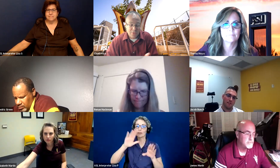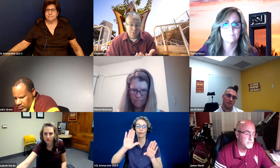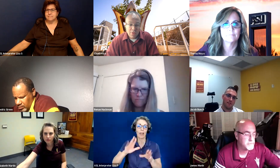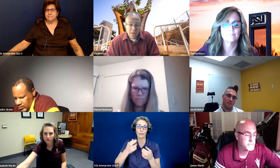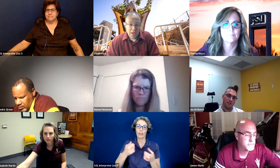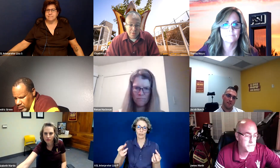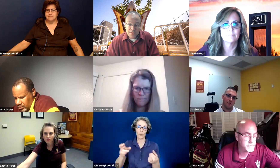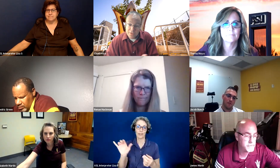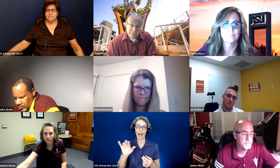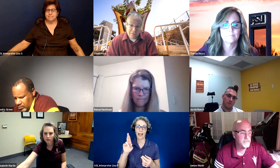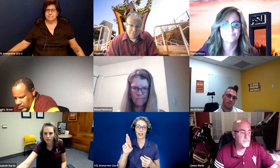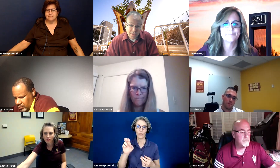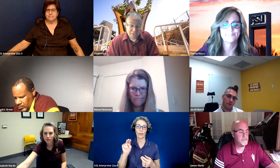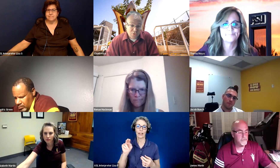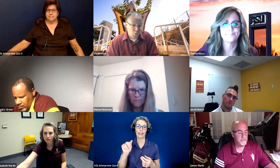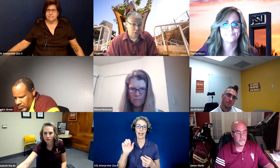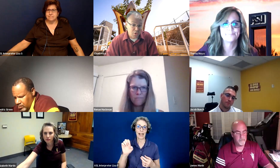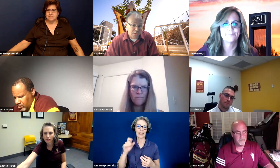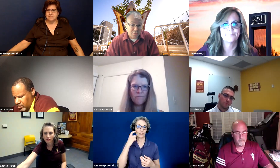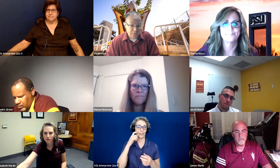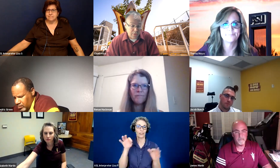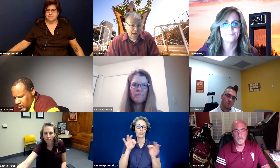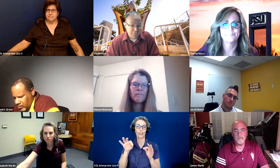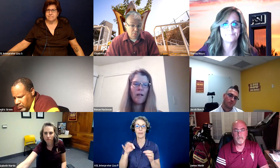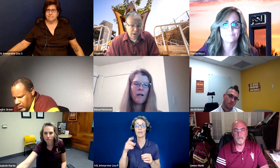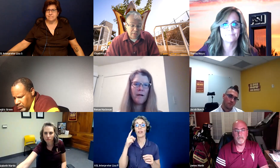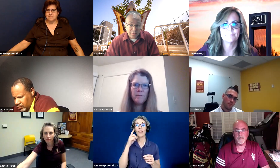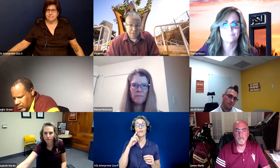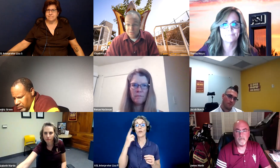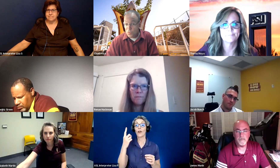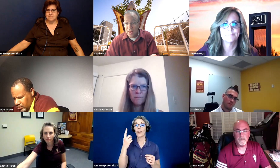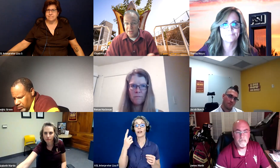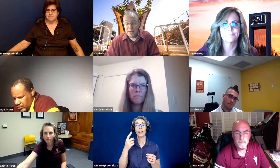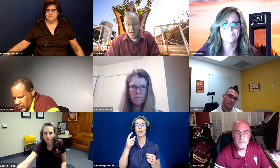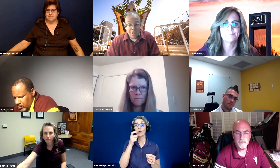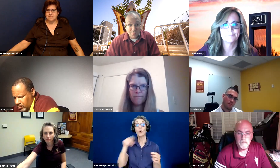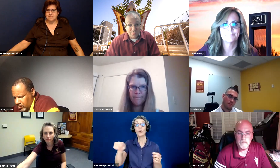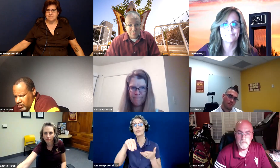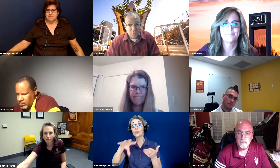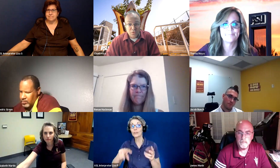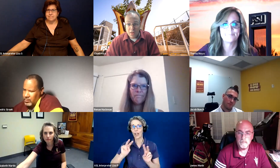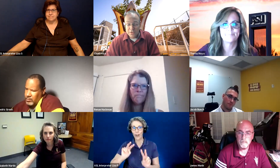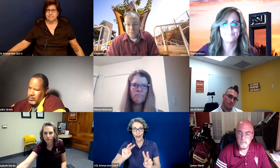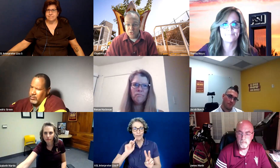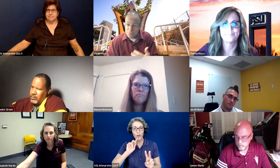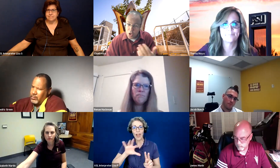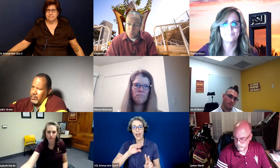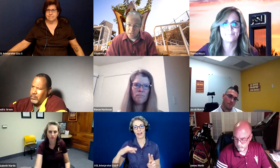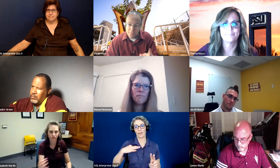So something that for each of you who are students to look out for and to apply. Those scholarships should be opening up